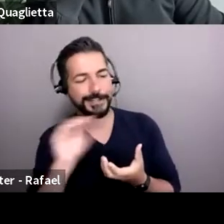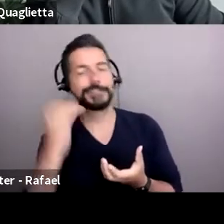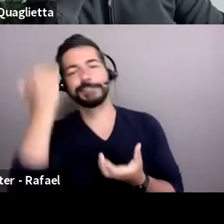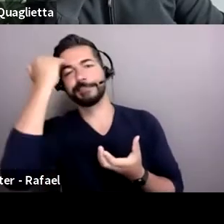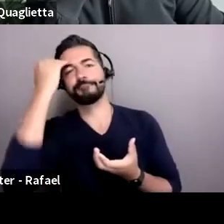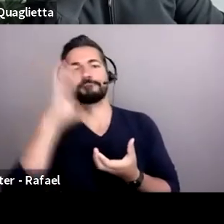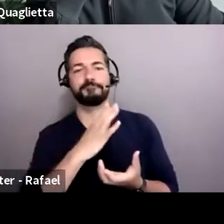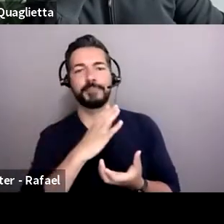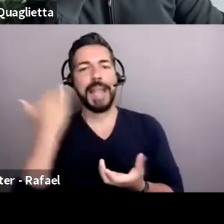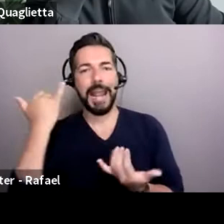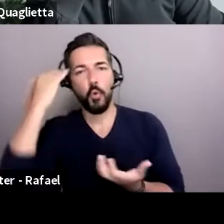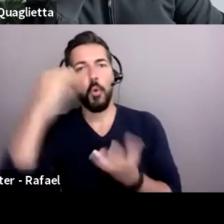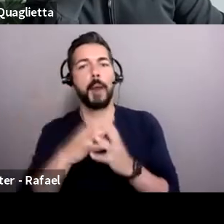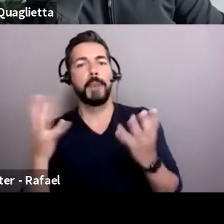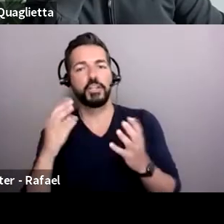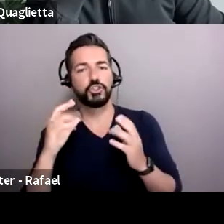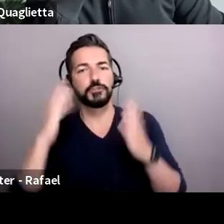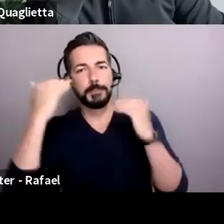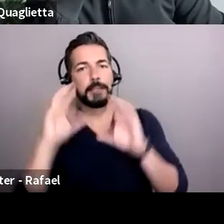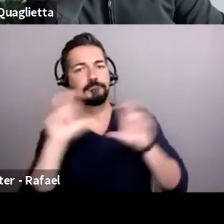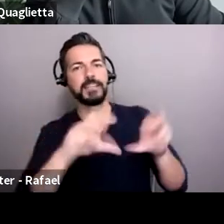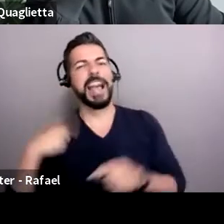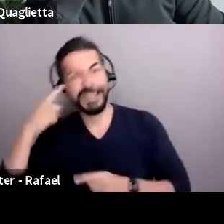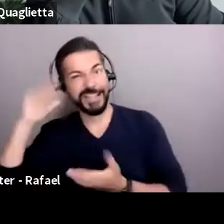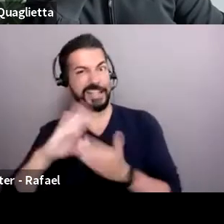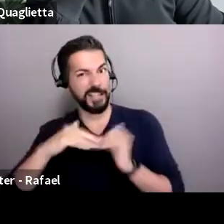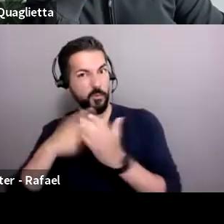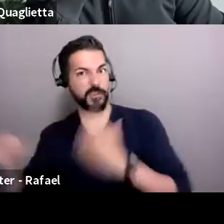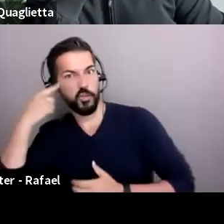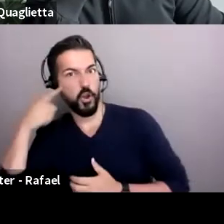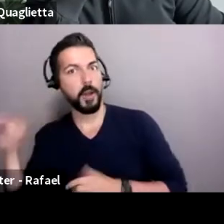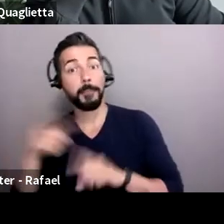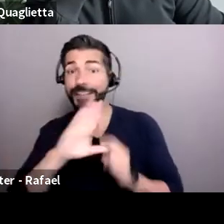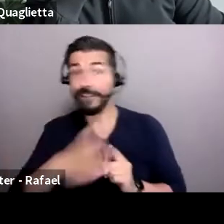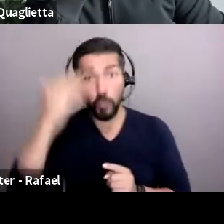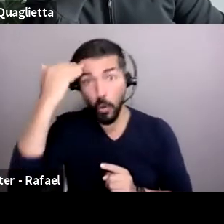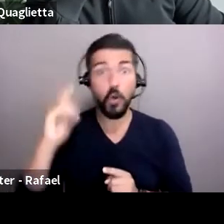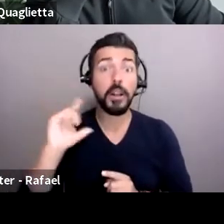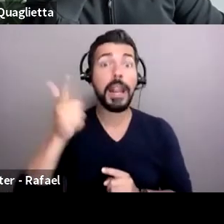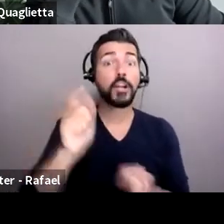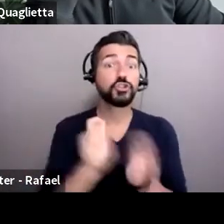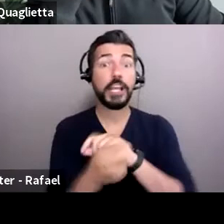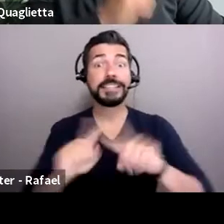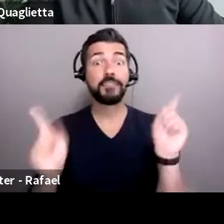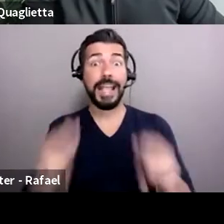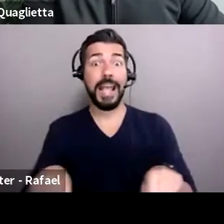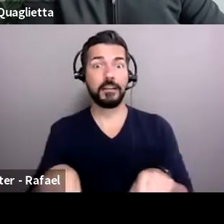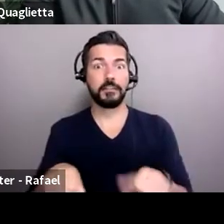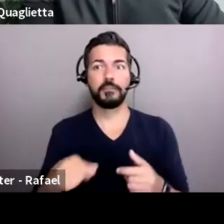Probably a lot less than I think they originally thought. But you never know because things change because I remember doing this for cloud computing ones and no one was searching